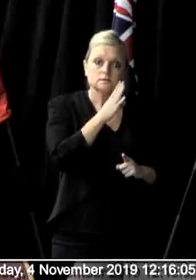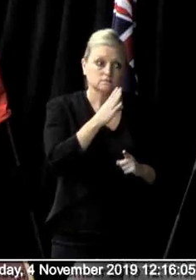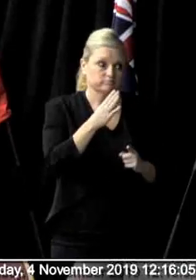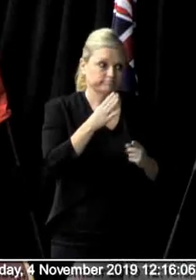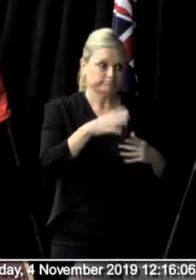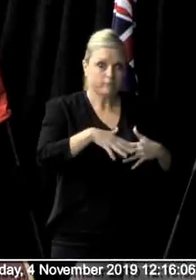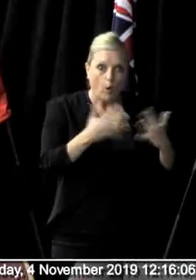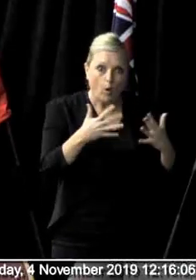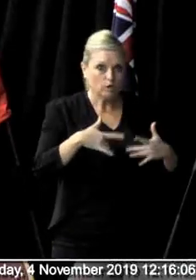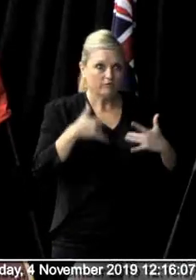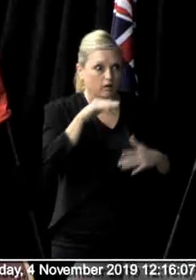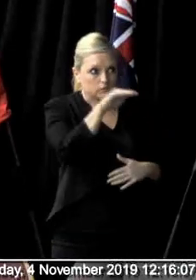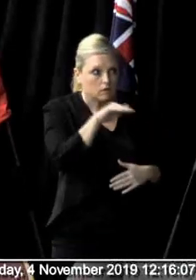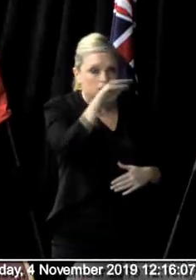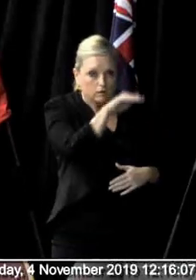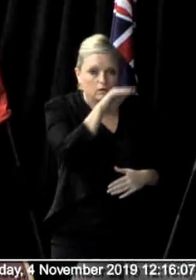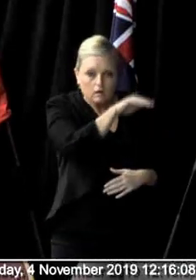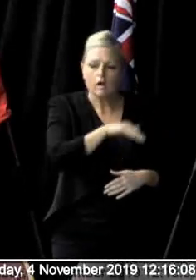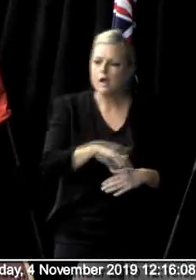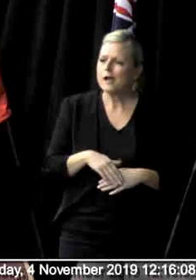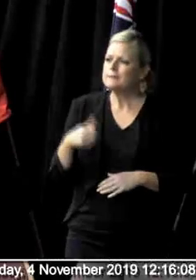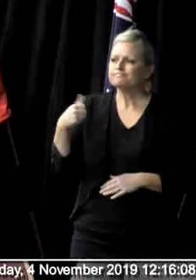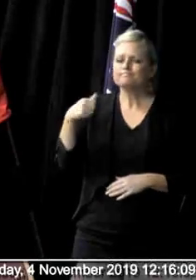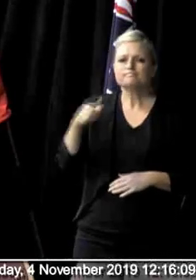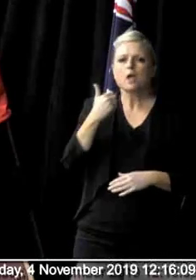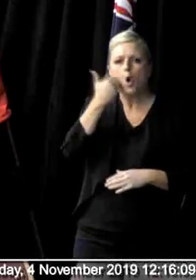It was always hard – hard work to get her to be included